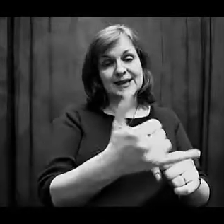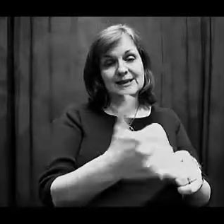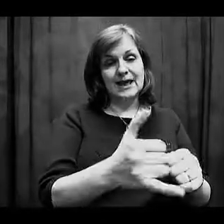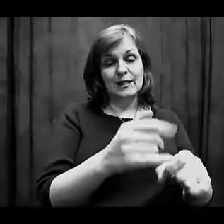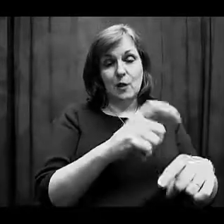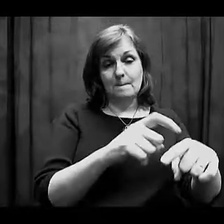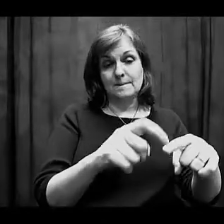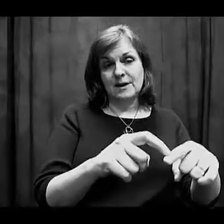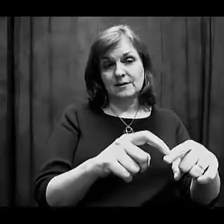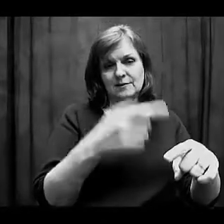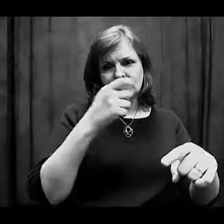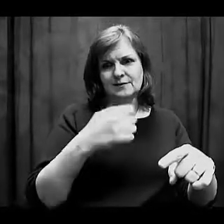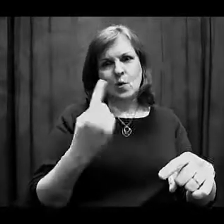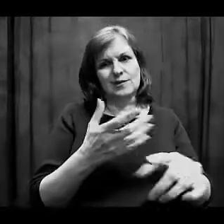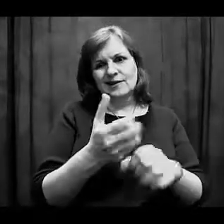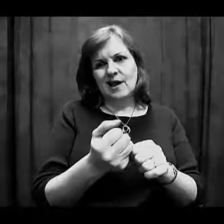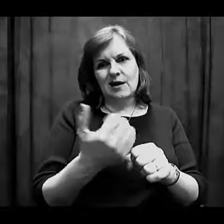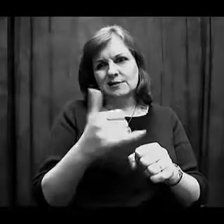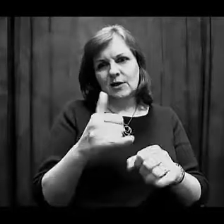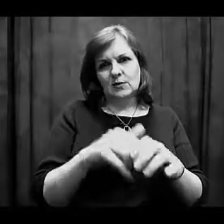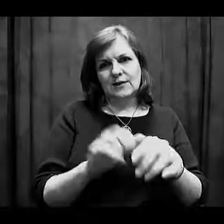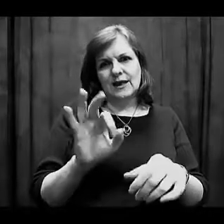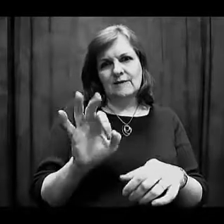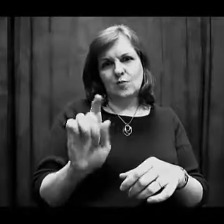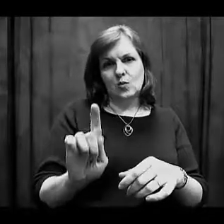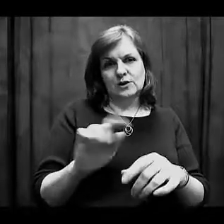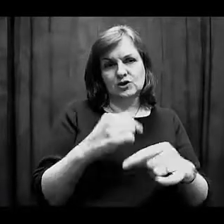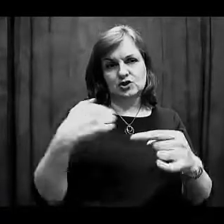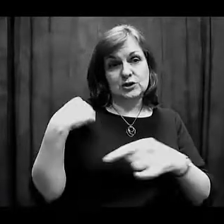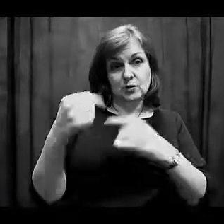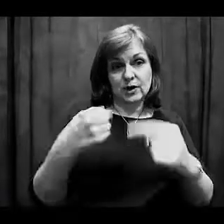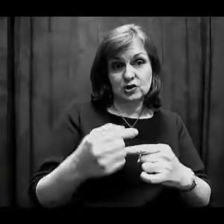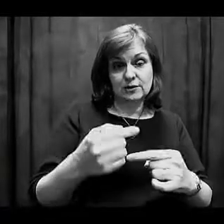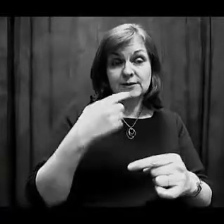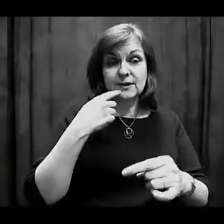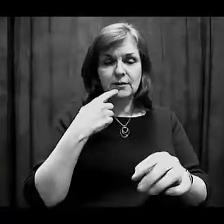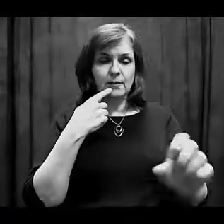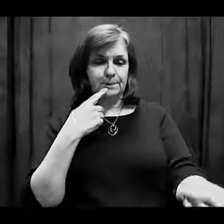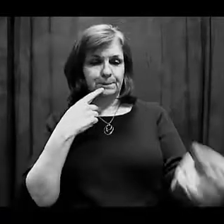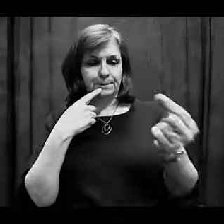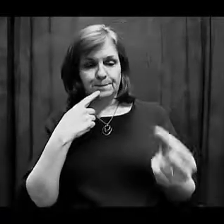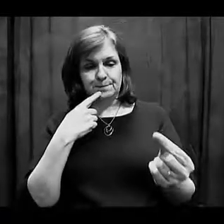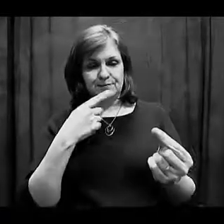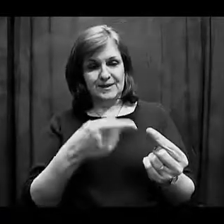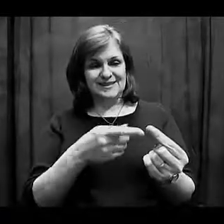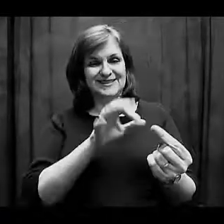since he got only yellow in the F1 generation and he said are a great -- here's